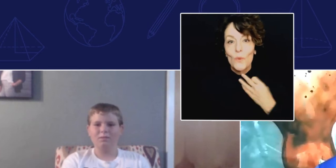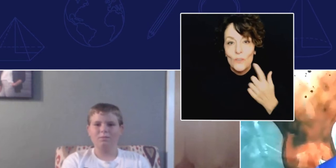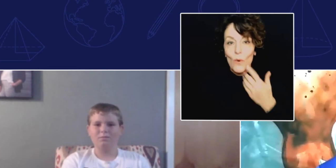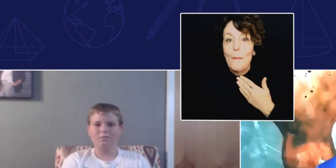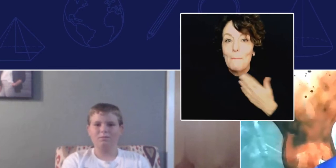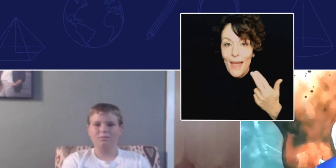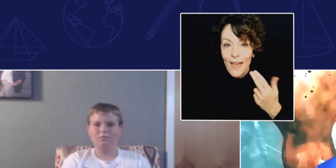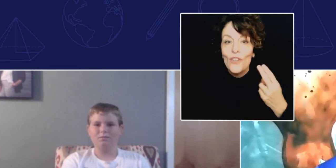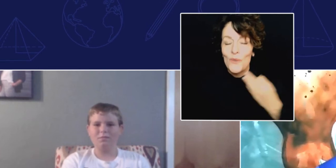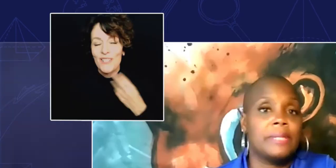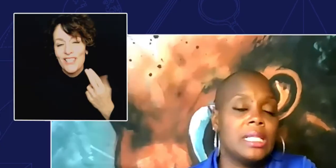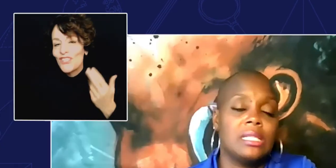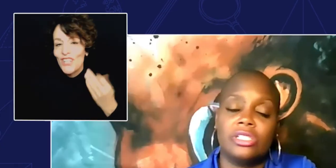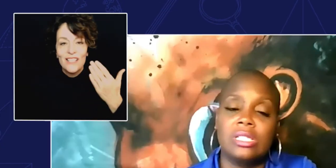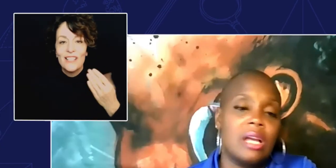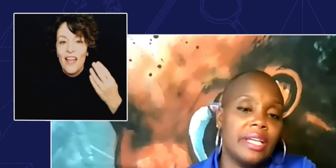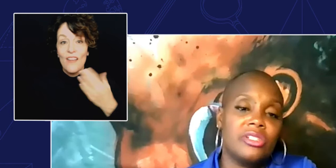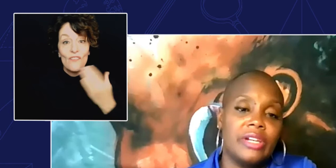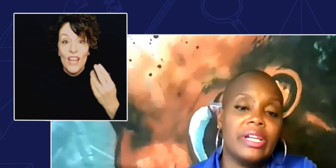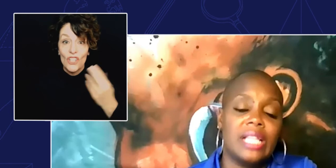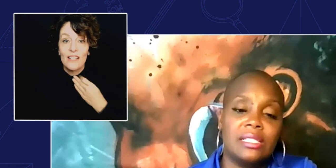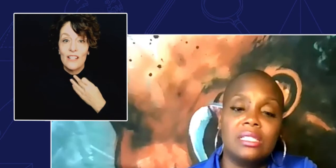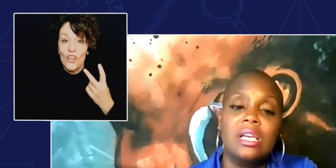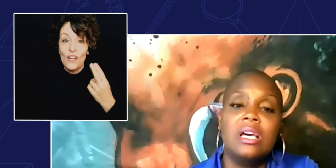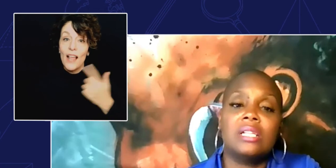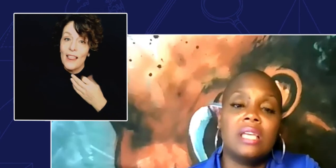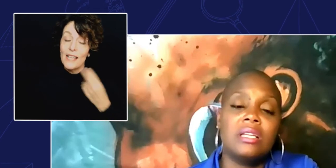courses were math courses. But, just a ton of engineering classes.